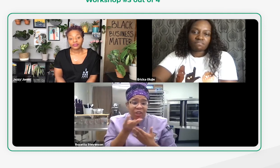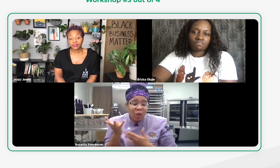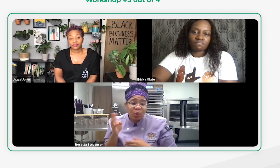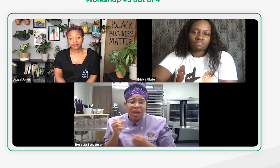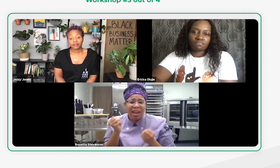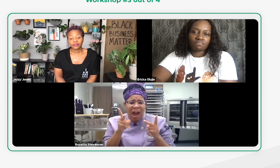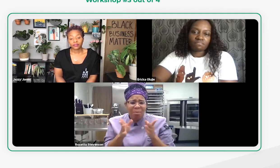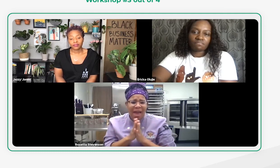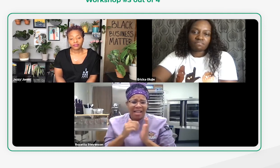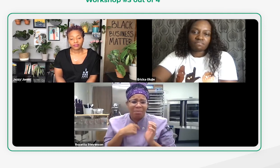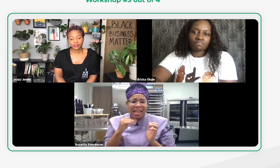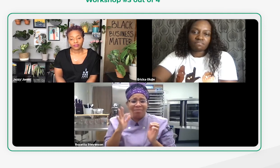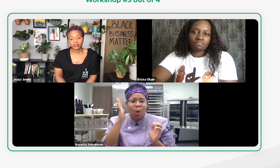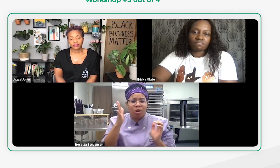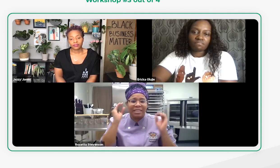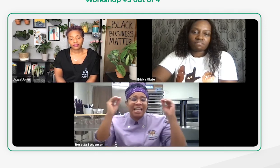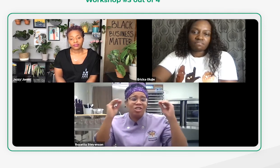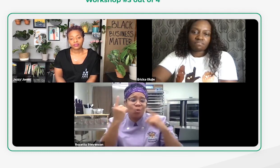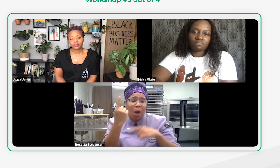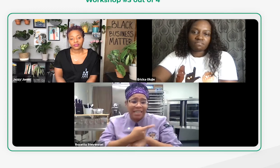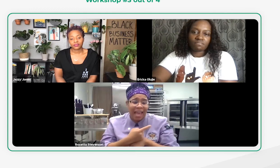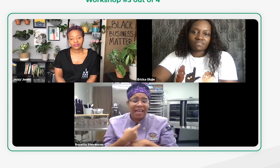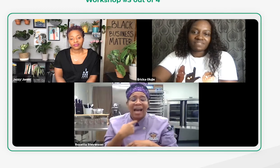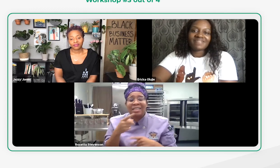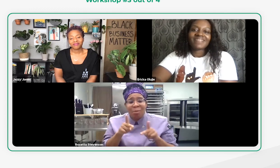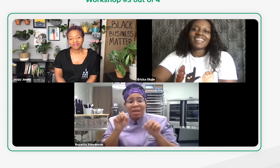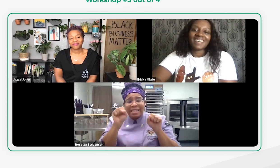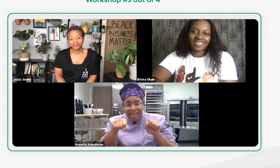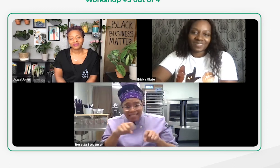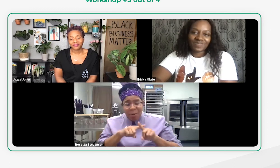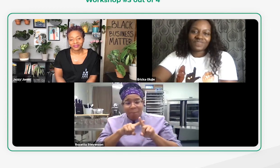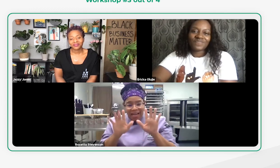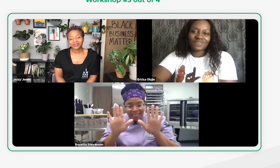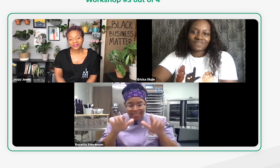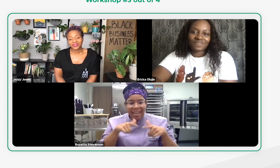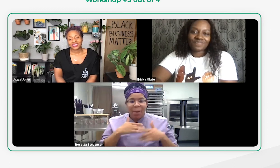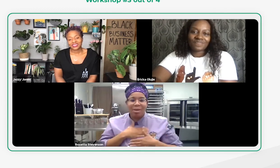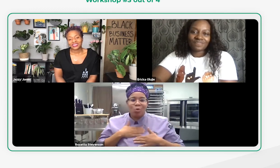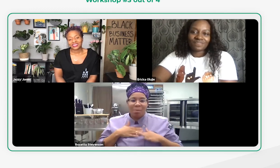I would say, yes, I have a few. Some people have asked me if I would teach one day. The answer is